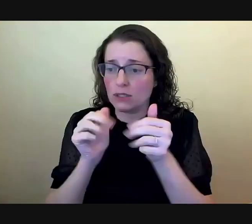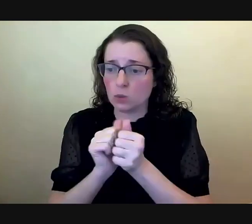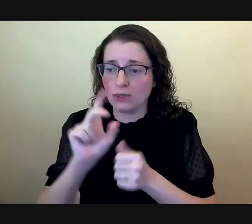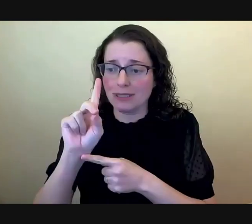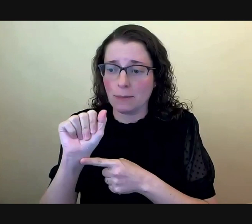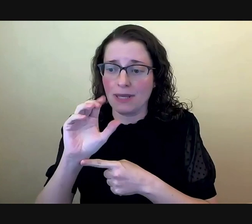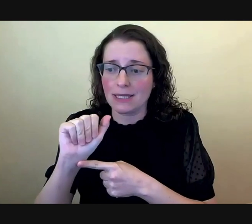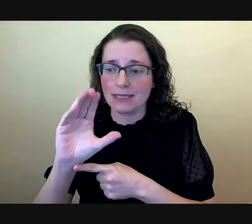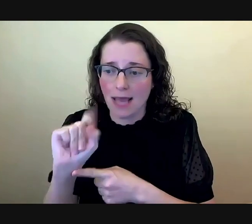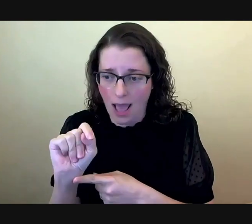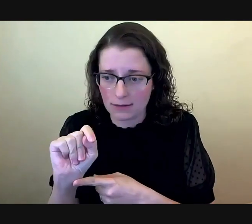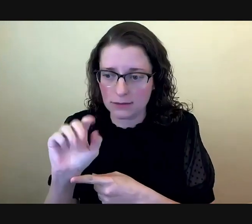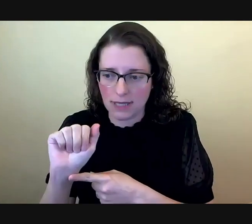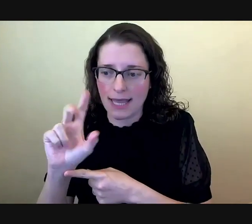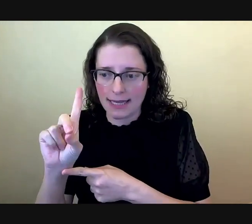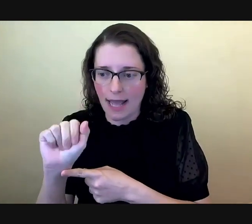laws, which entails the Americans with Disabilities